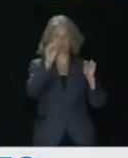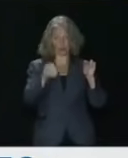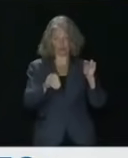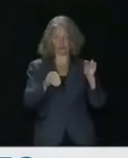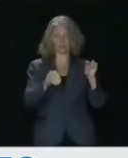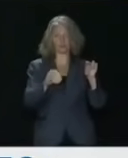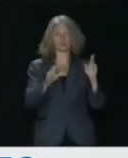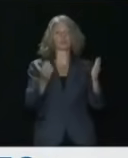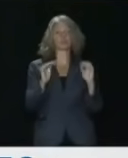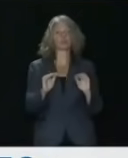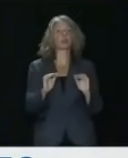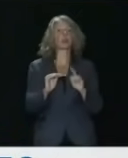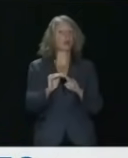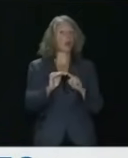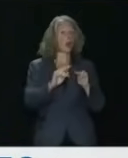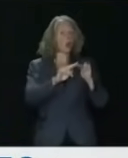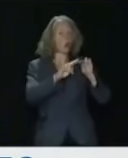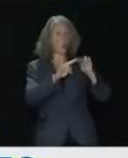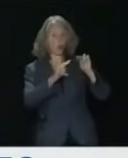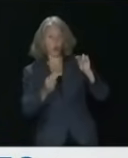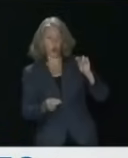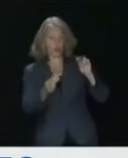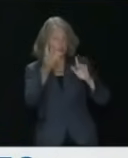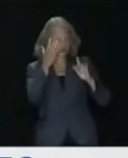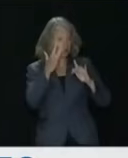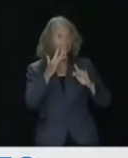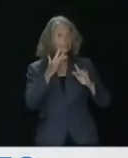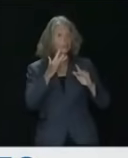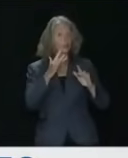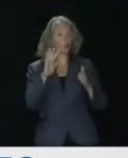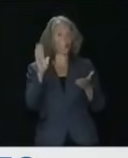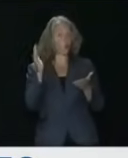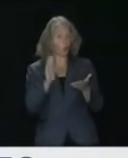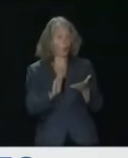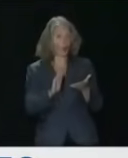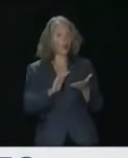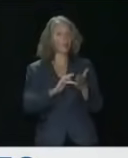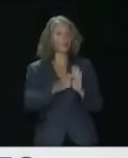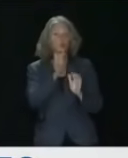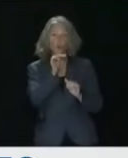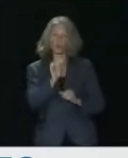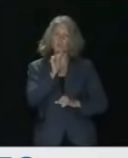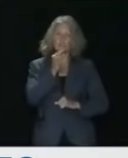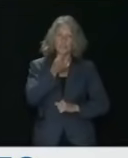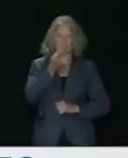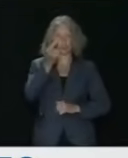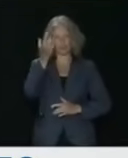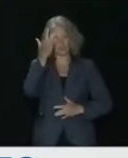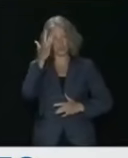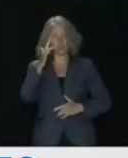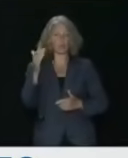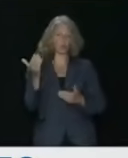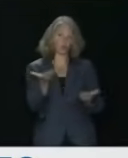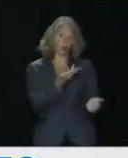CASES PER DAY WHICH REPRESENTS 70% DROP FROM THE HEIGHT OF THE